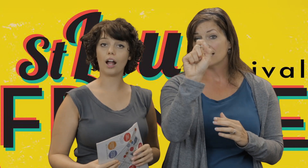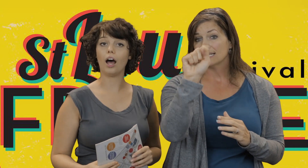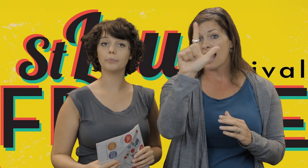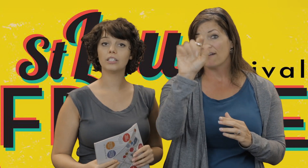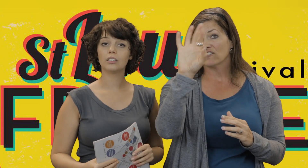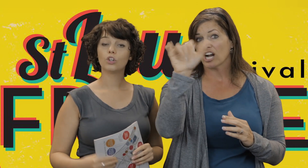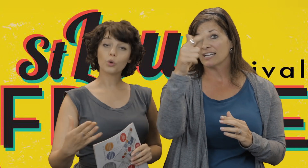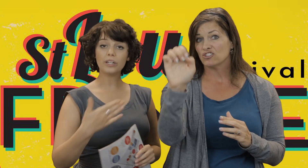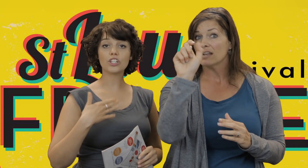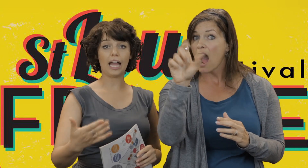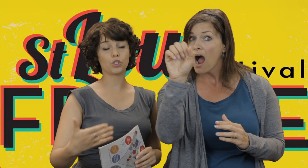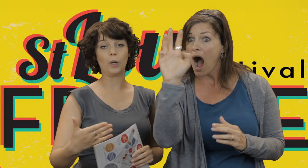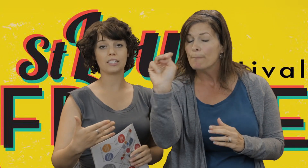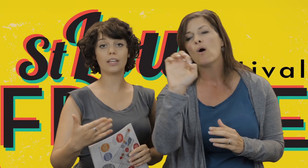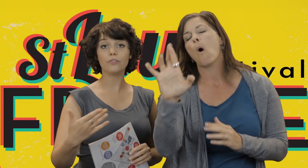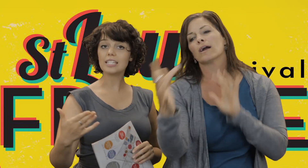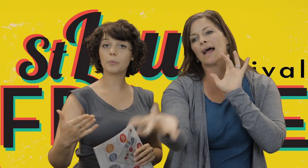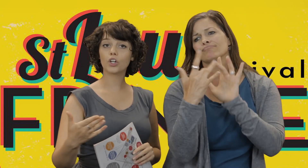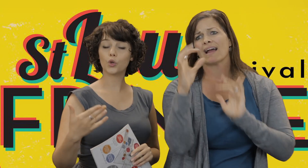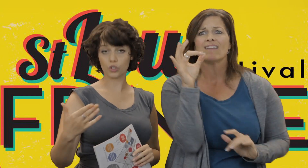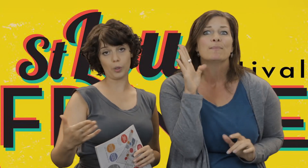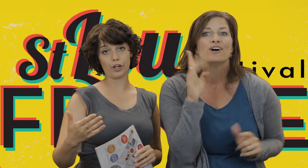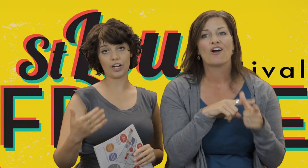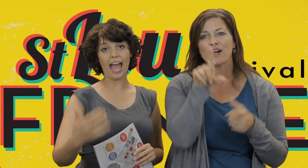or reaching out to us via Facebook or Twitter @StLouFringe